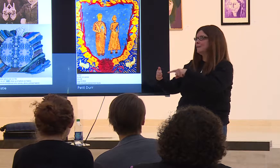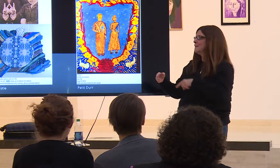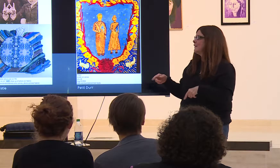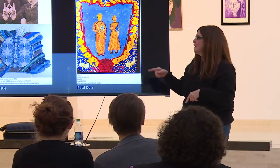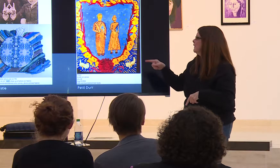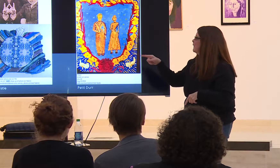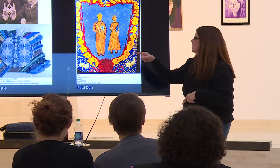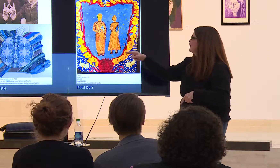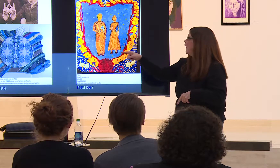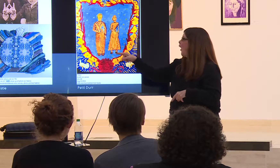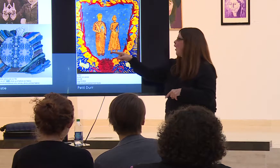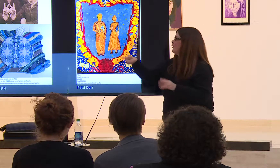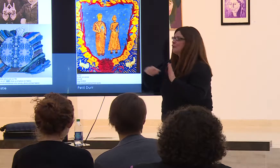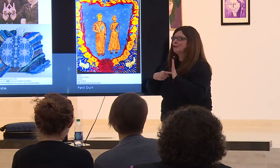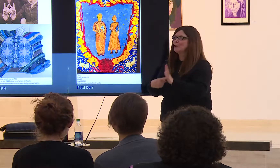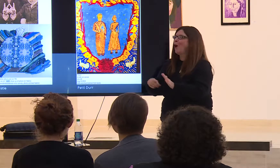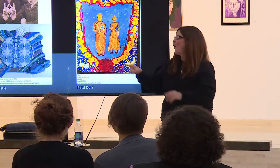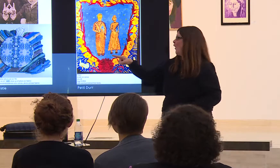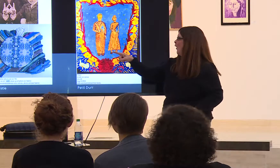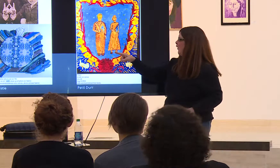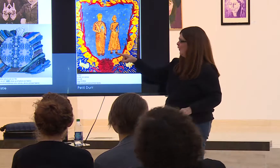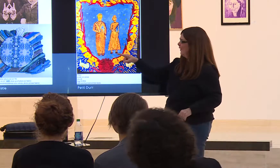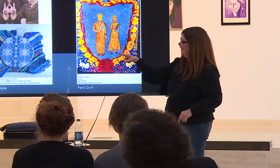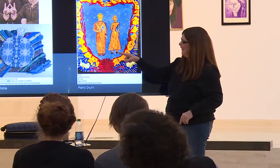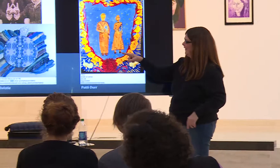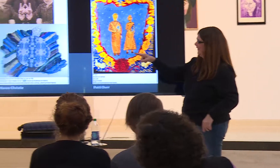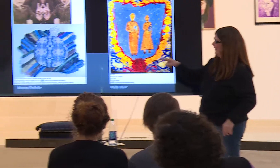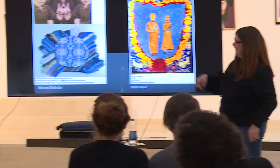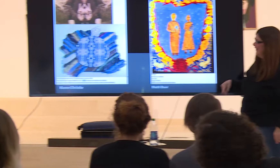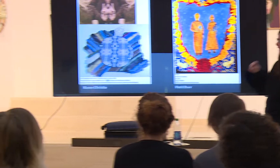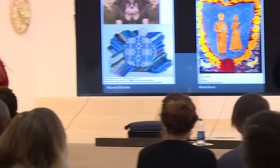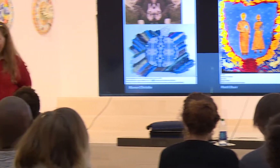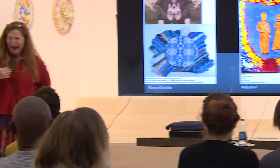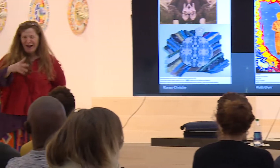behind them doing that. Patti: Yeah, I've always wondered,